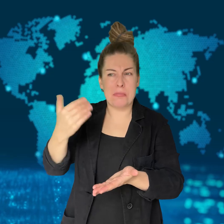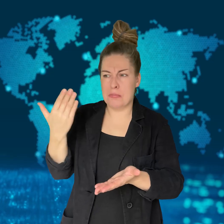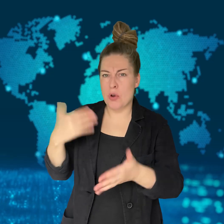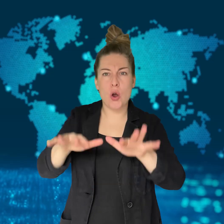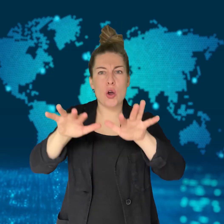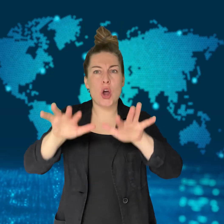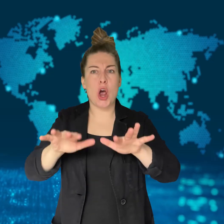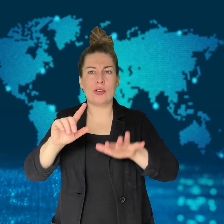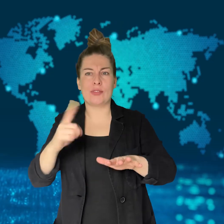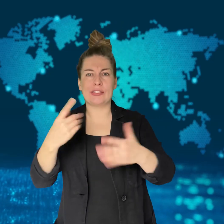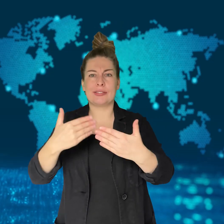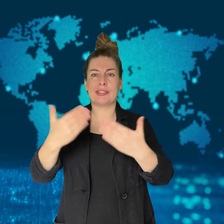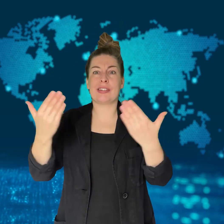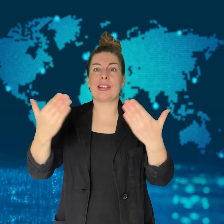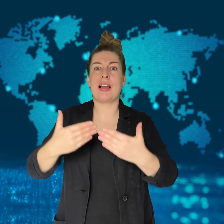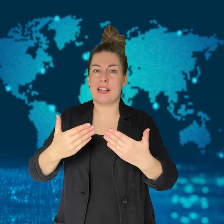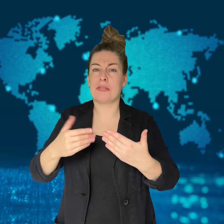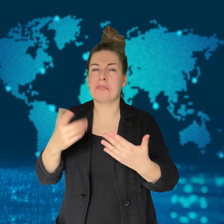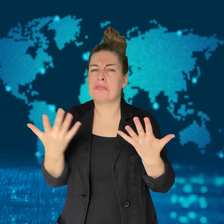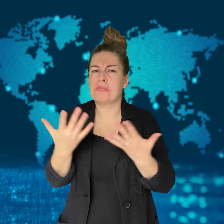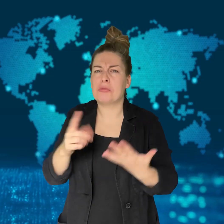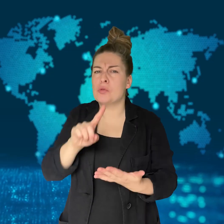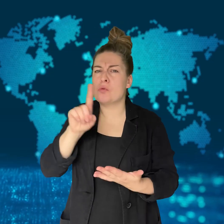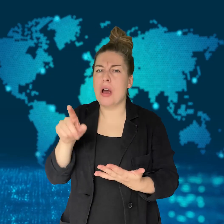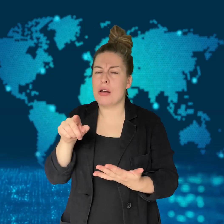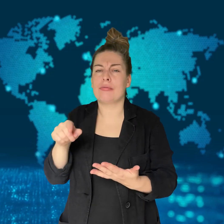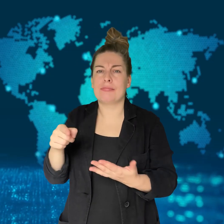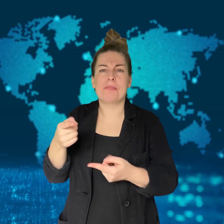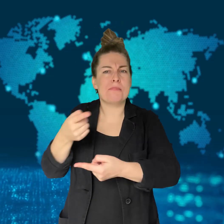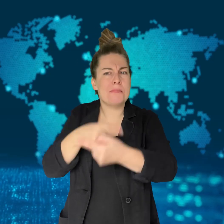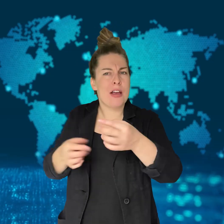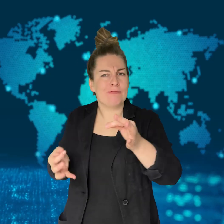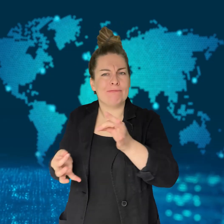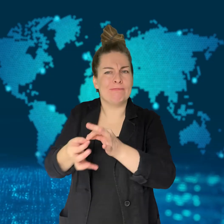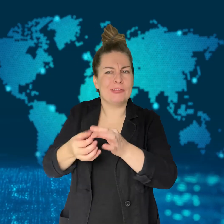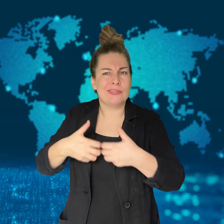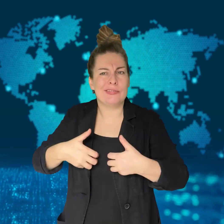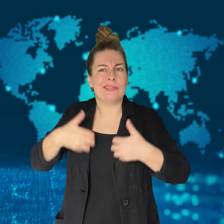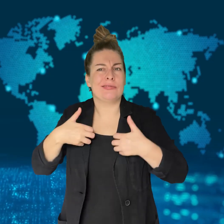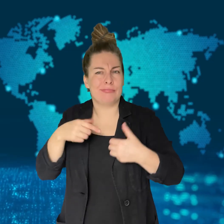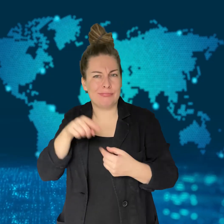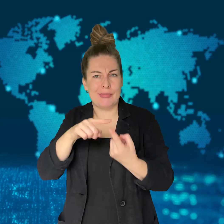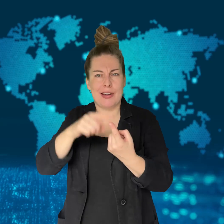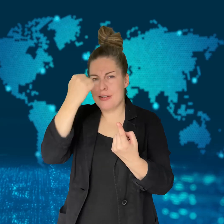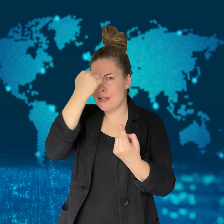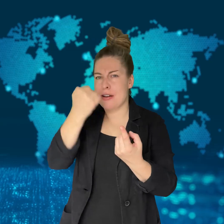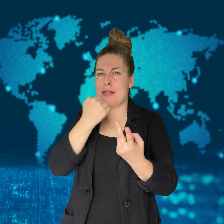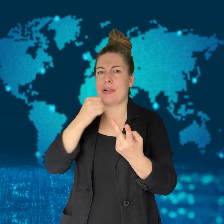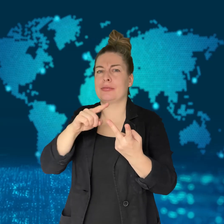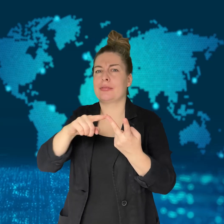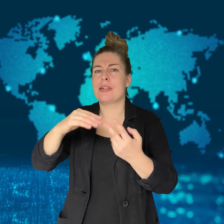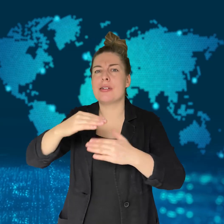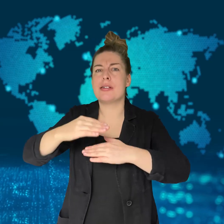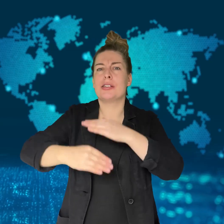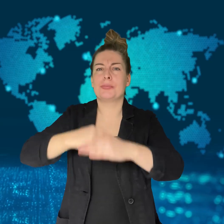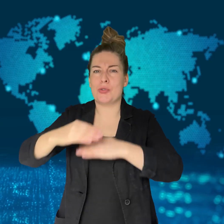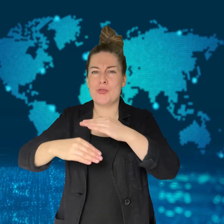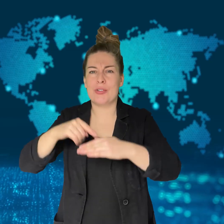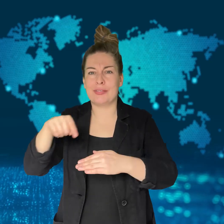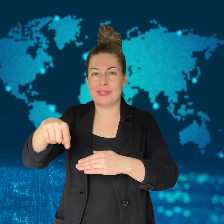That strike was retaliation for killing leaders of both Hamas and Hezbollah.